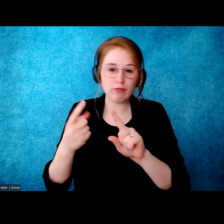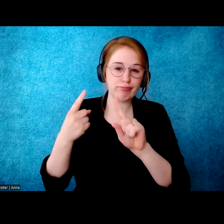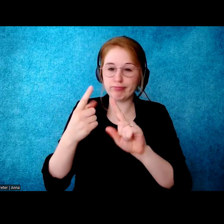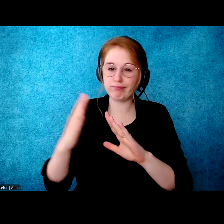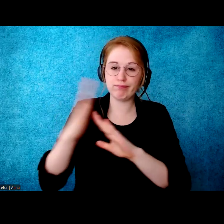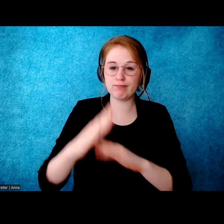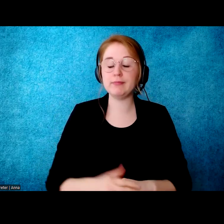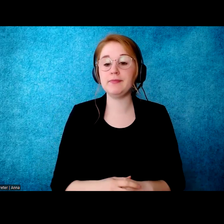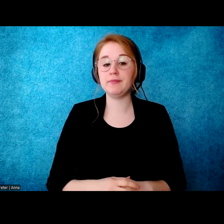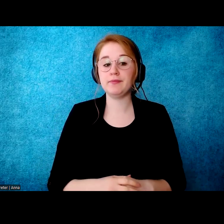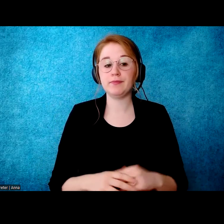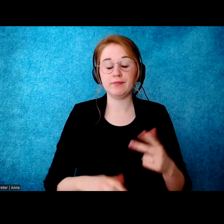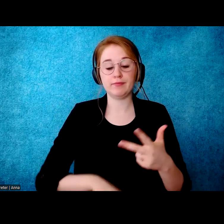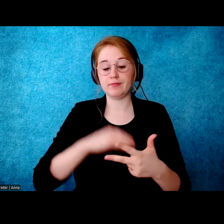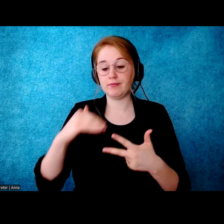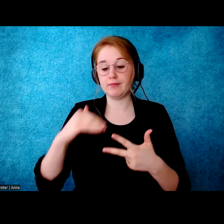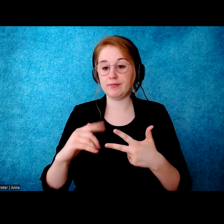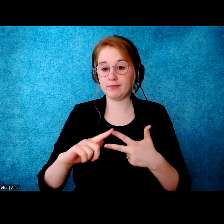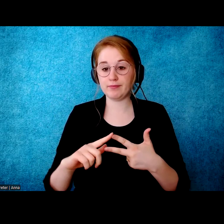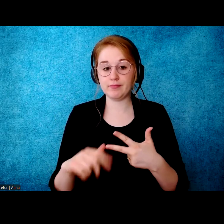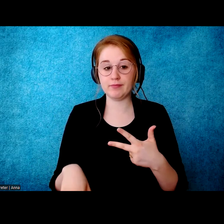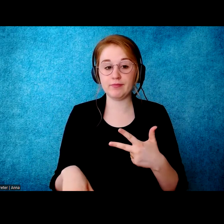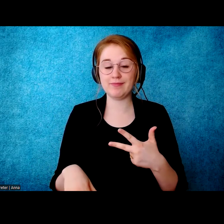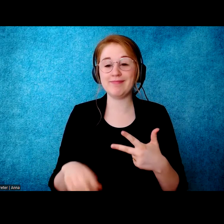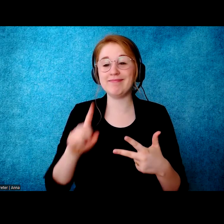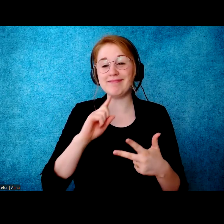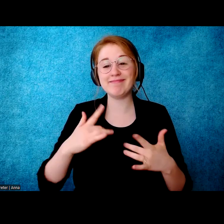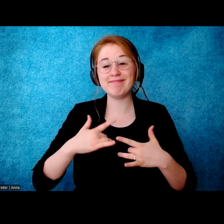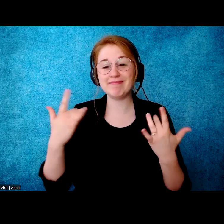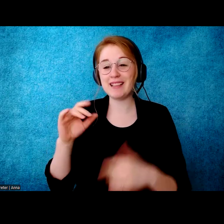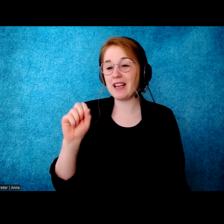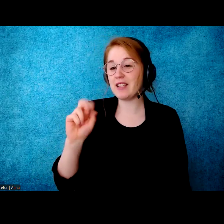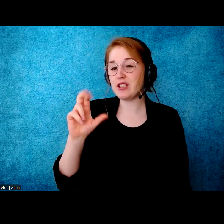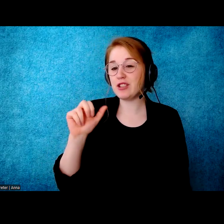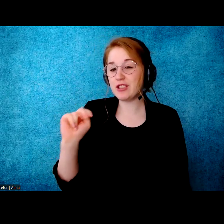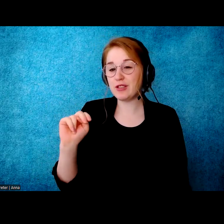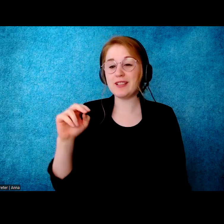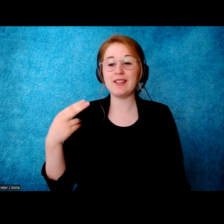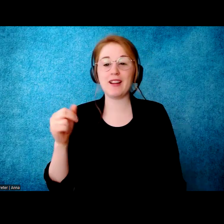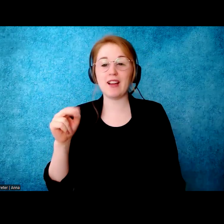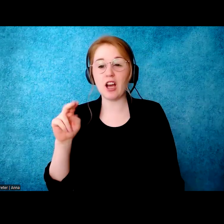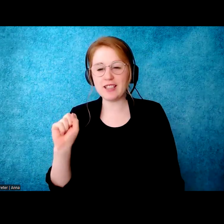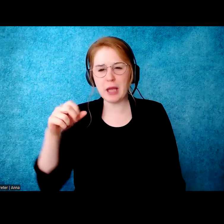Next, we're so happy to be joined by Susan and Hans Pigorsch of Pigorsch Media Design.